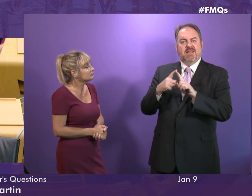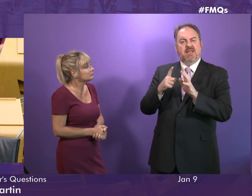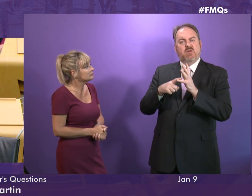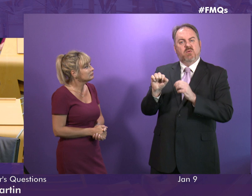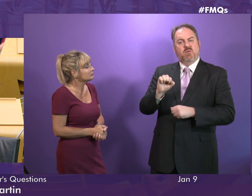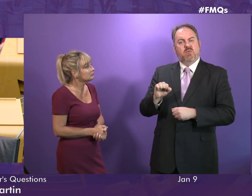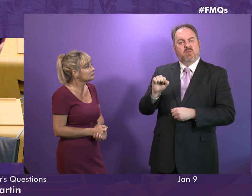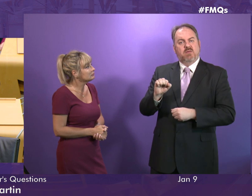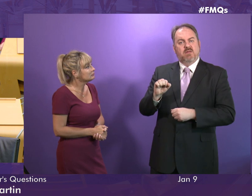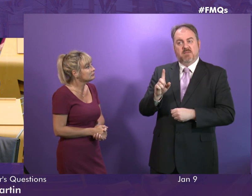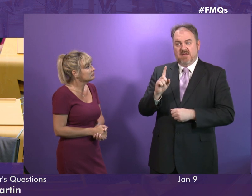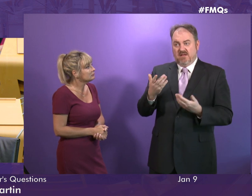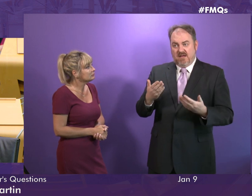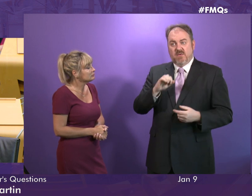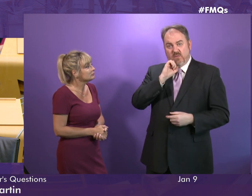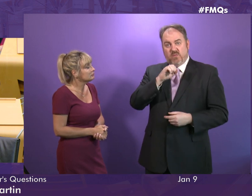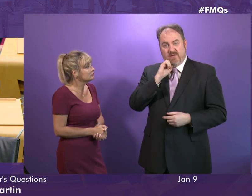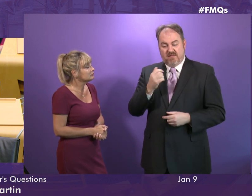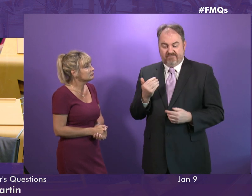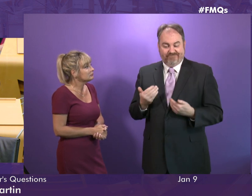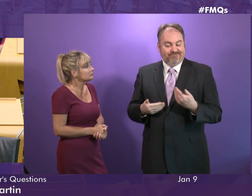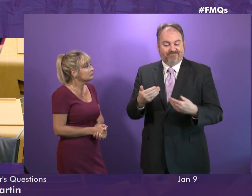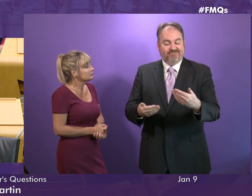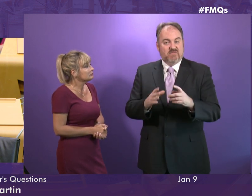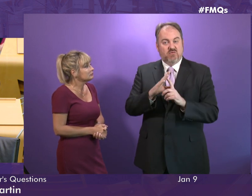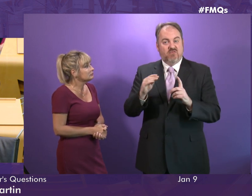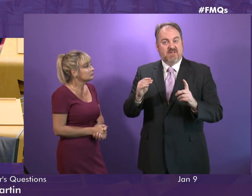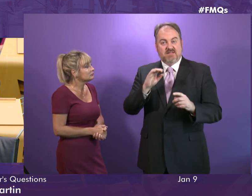If, as we expect it will, Westminster now presses ahead and legislates in devolved areas